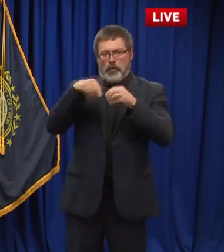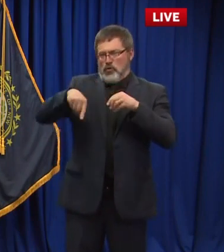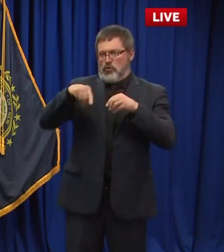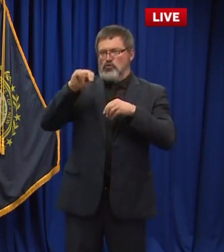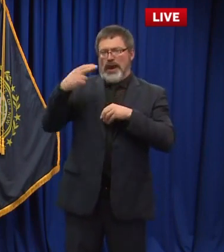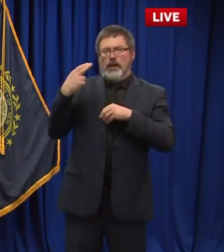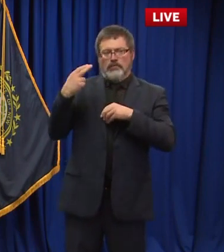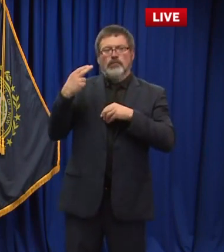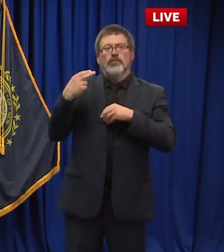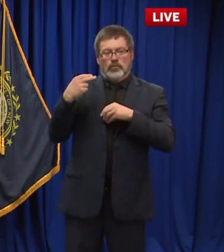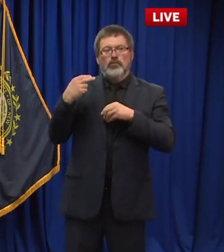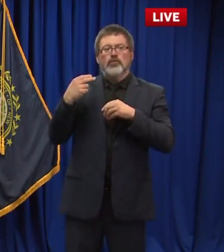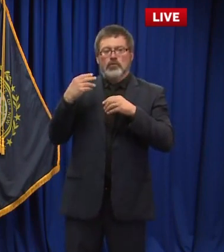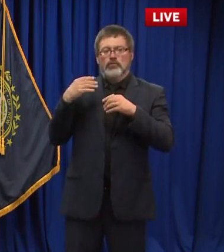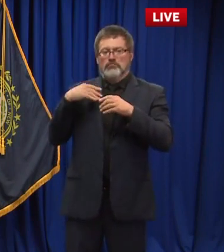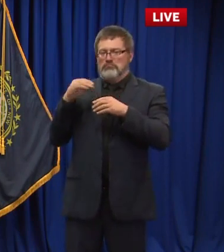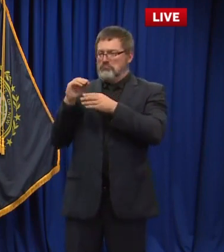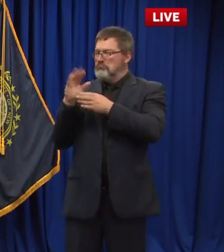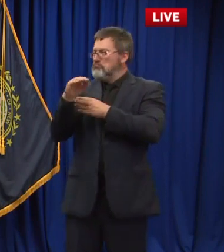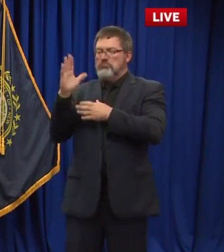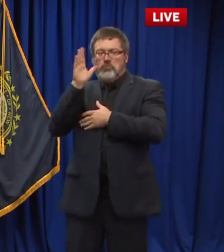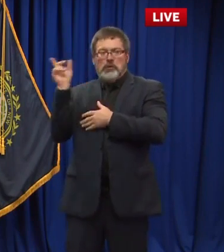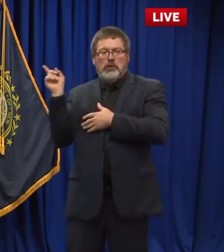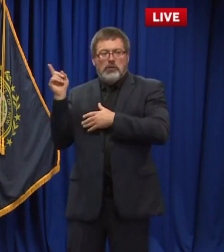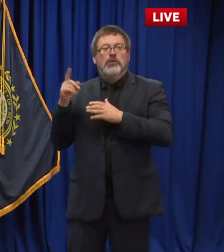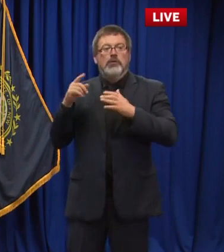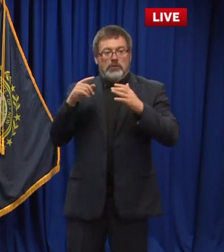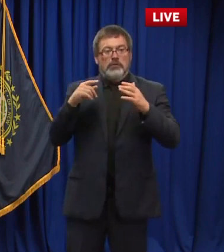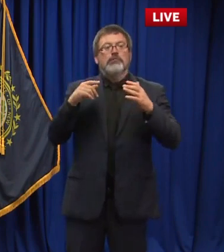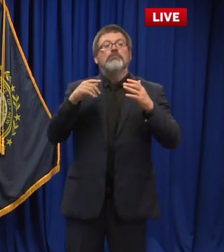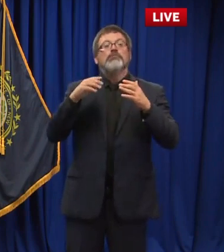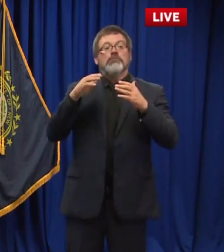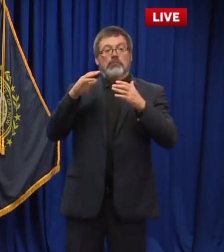I WANT TO UPDATE YOU ON NEW HAMPSHIRE SPECIFIC NUMBERS.